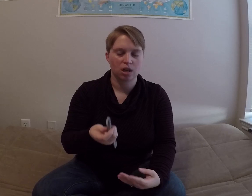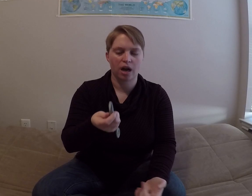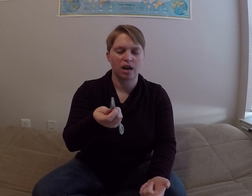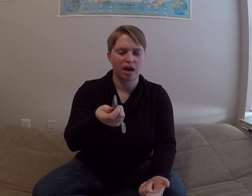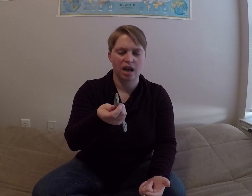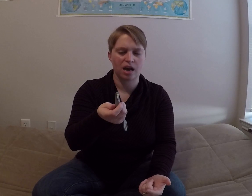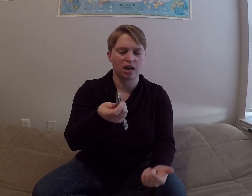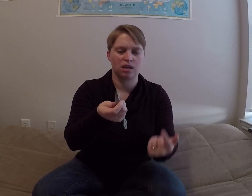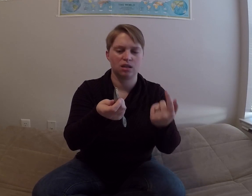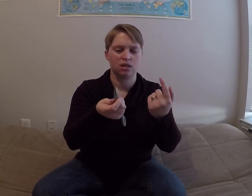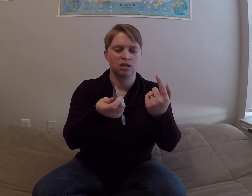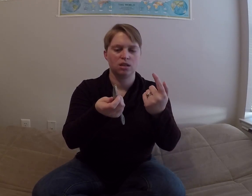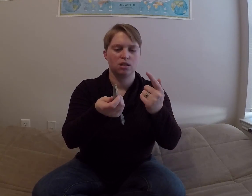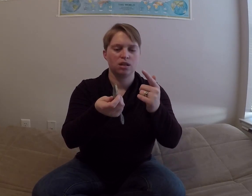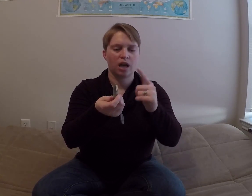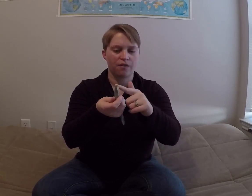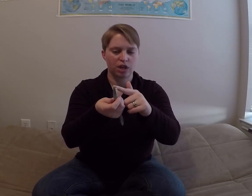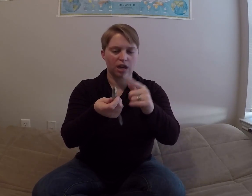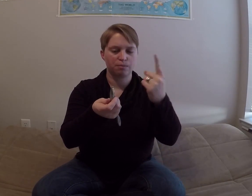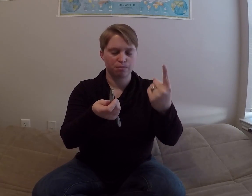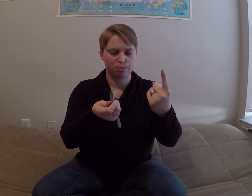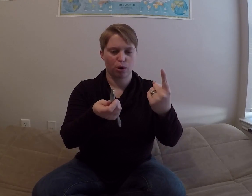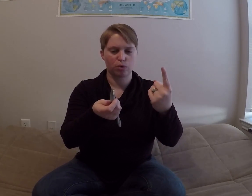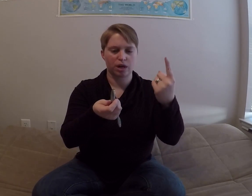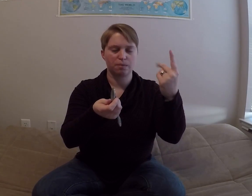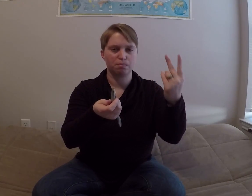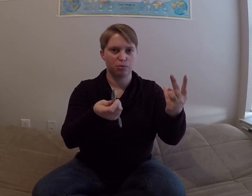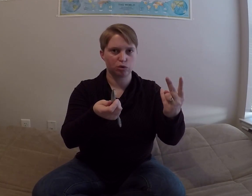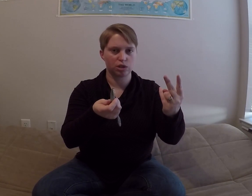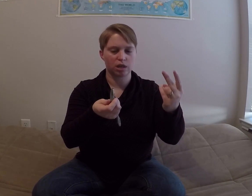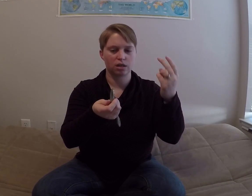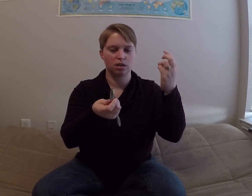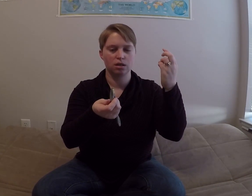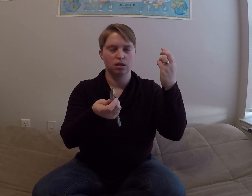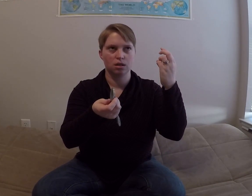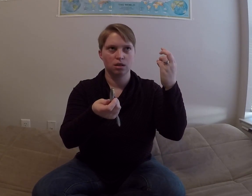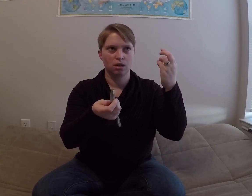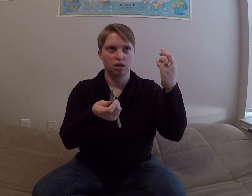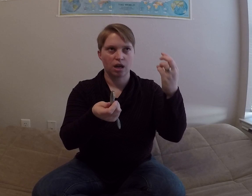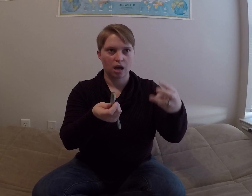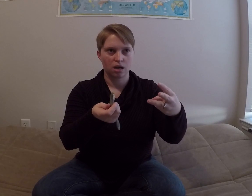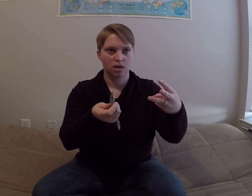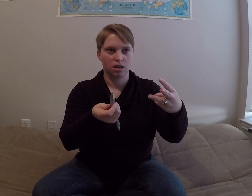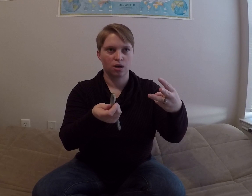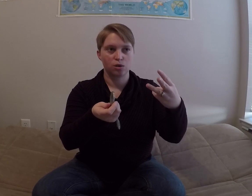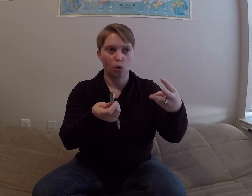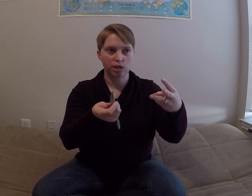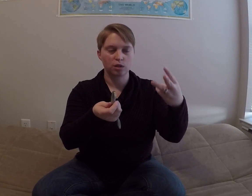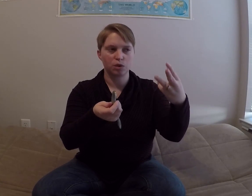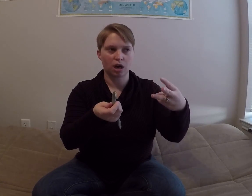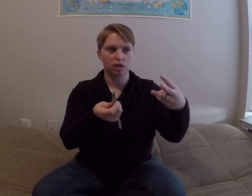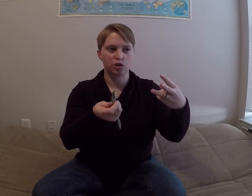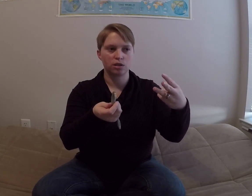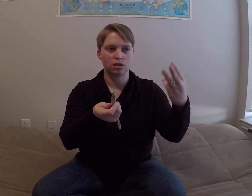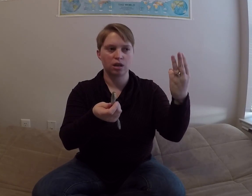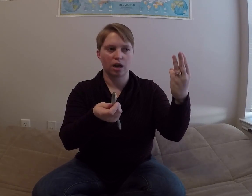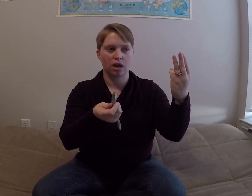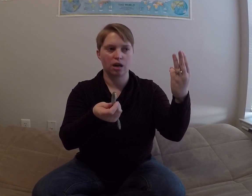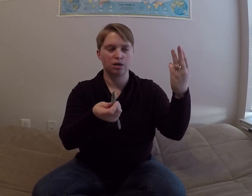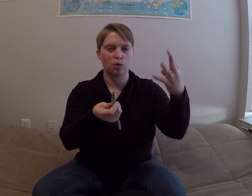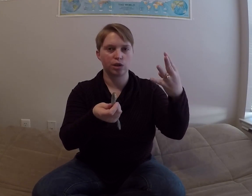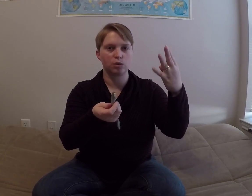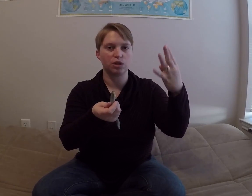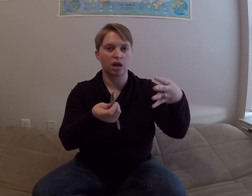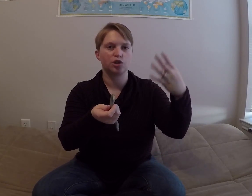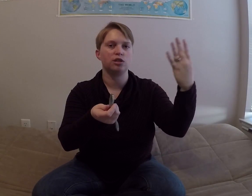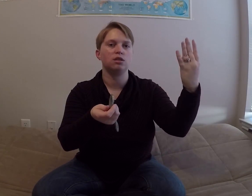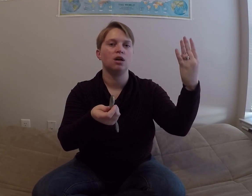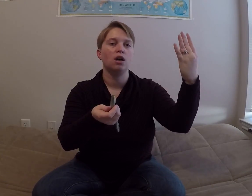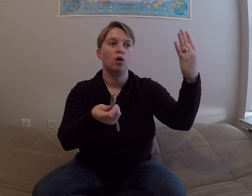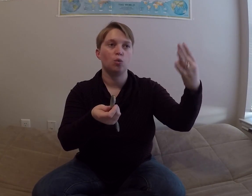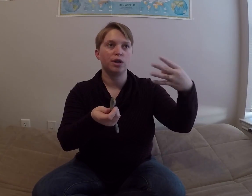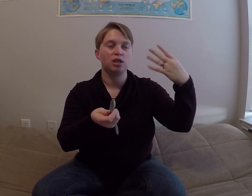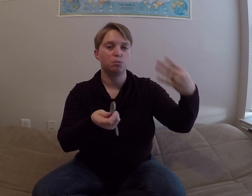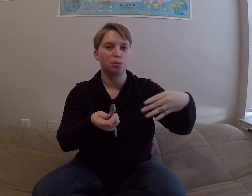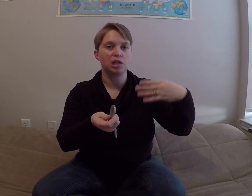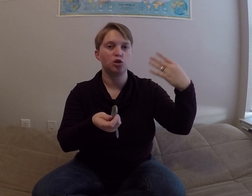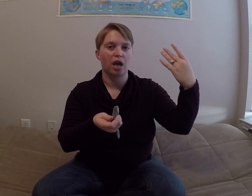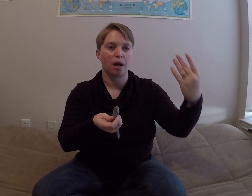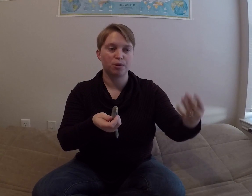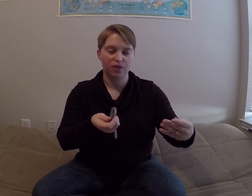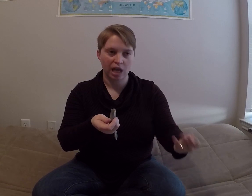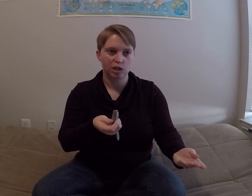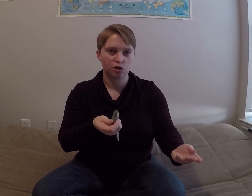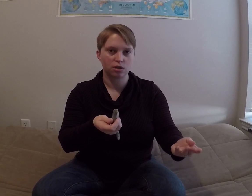I had everyday program, music, noise reduction, and noise reduction with speech amplification.